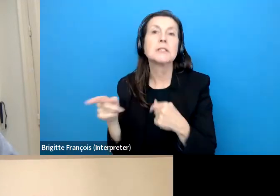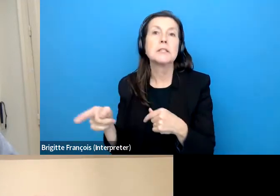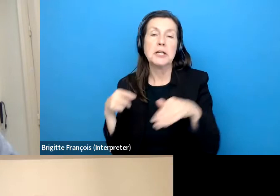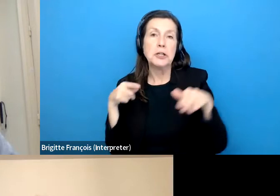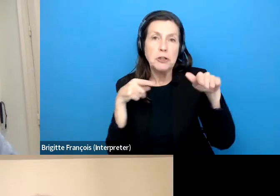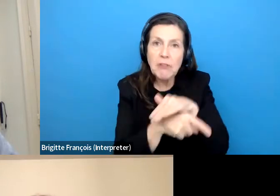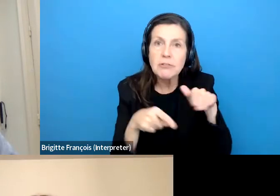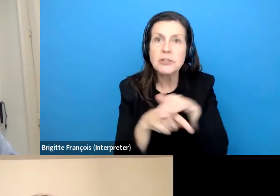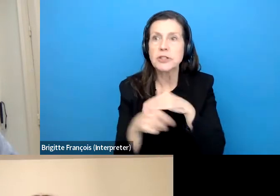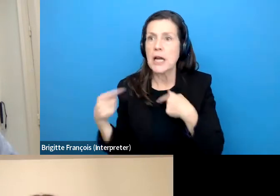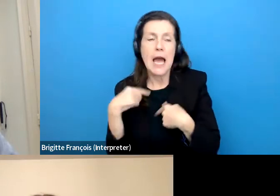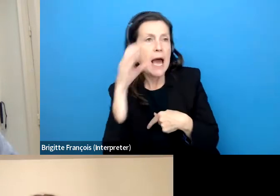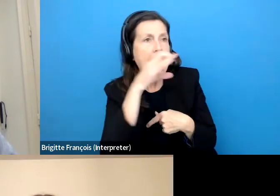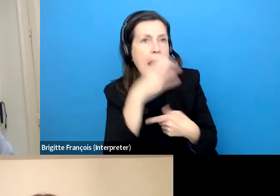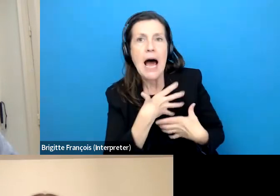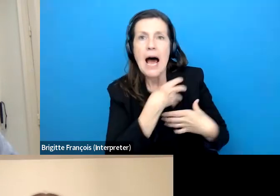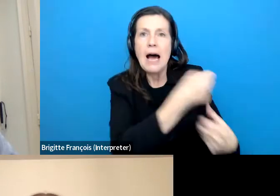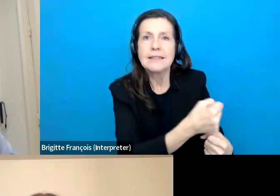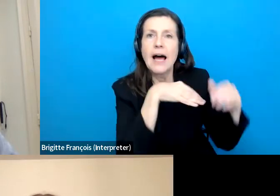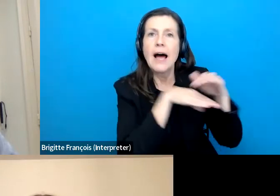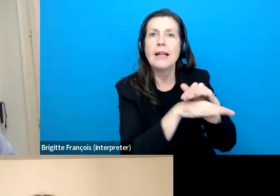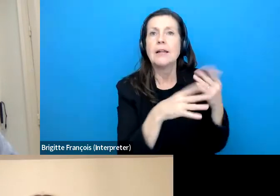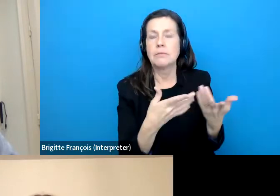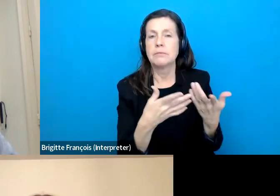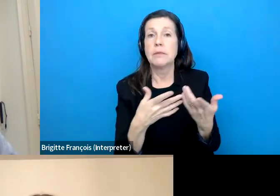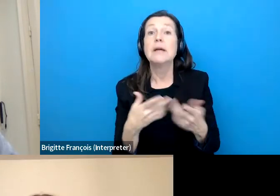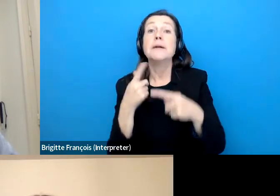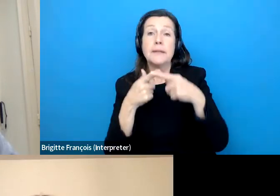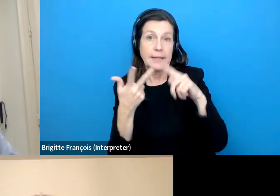women and girls with disabilities or without care,